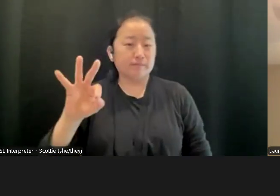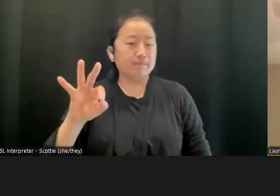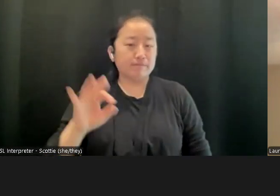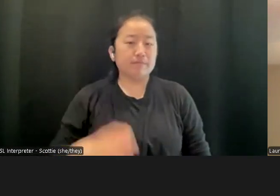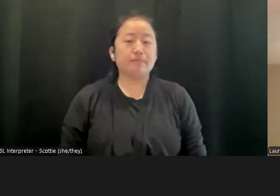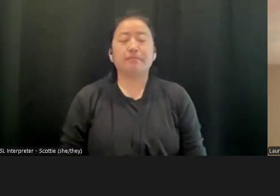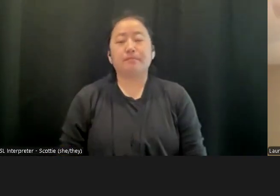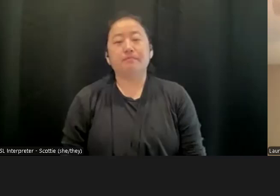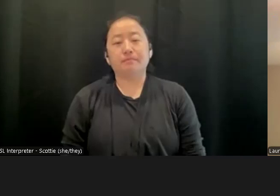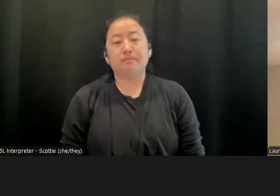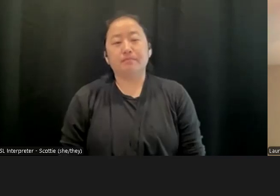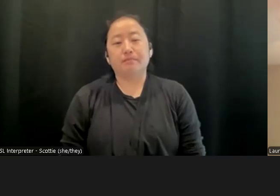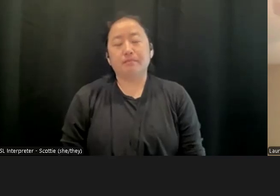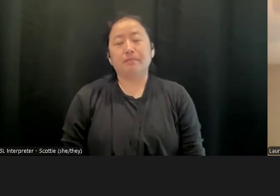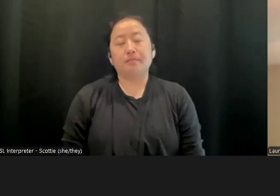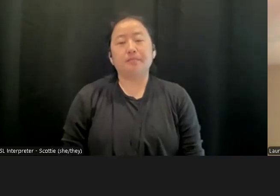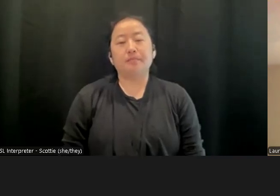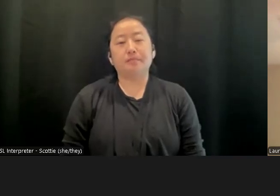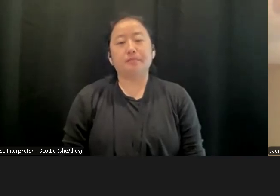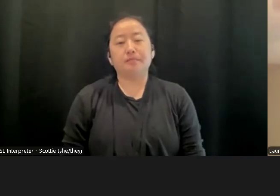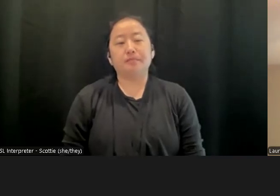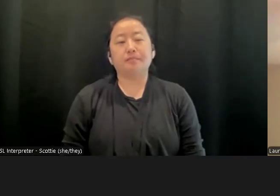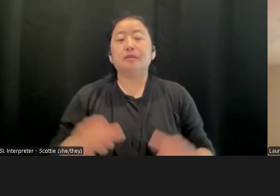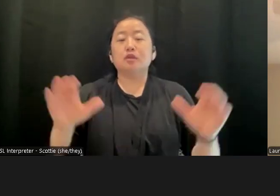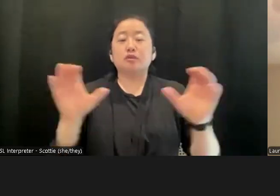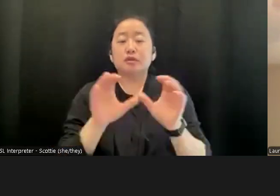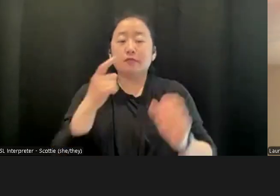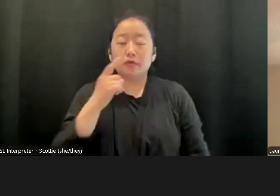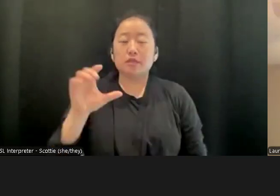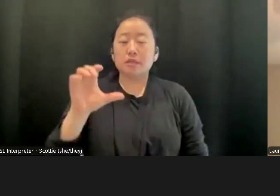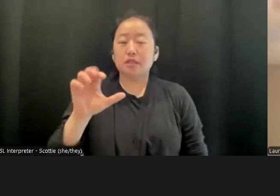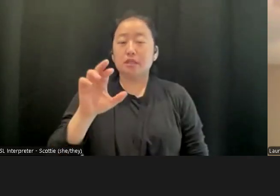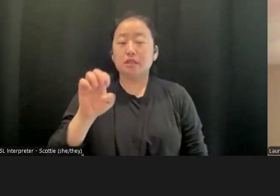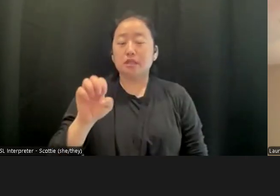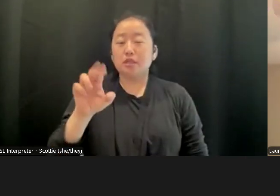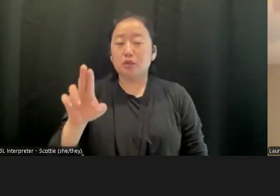The certificates for CEUs and CRCs will be based on completing that survey and